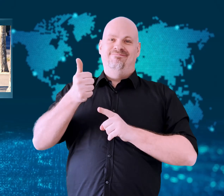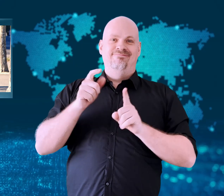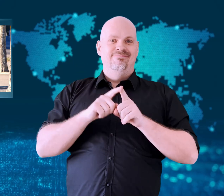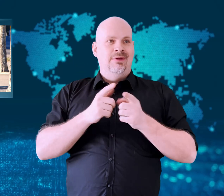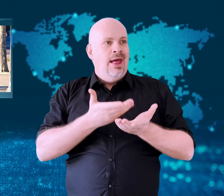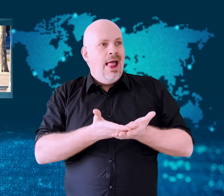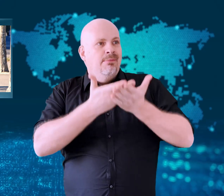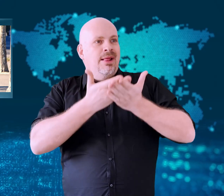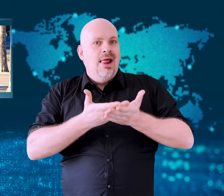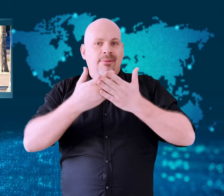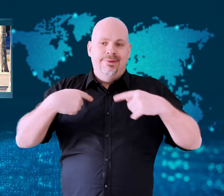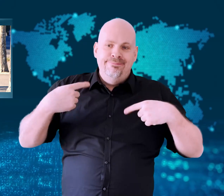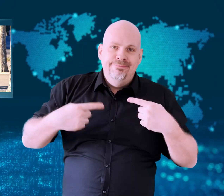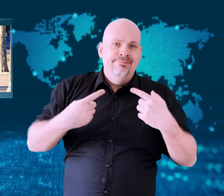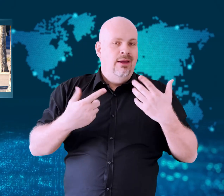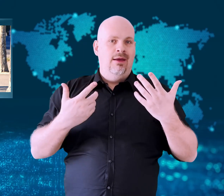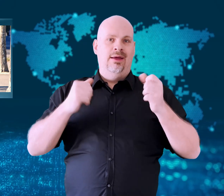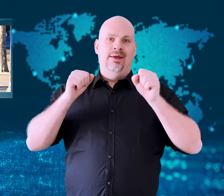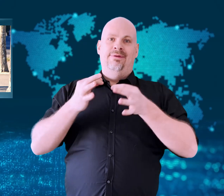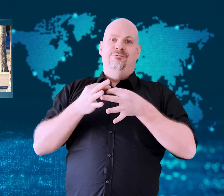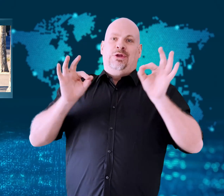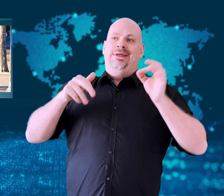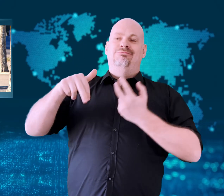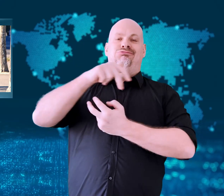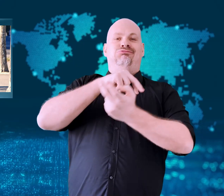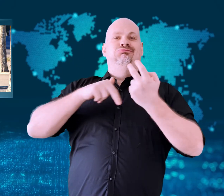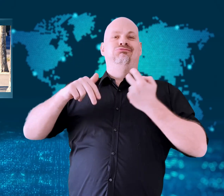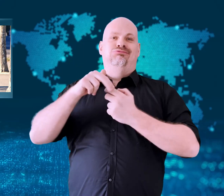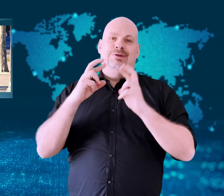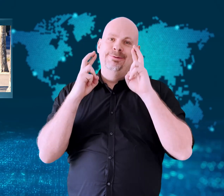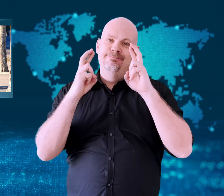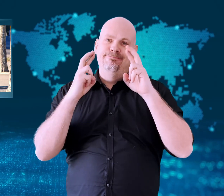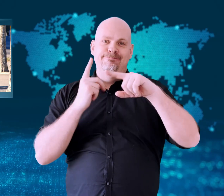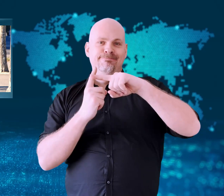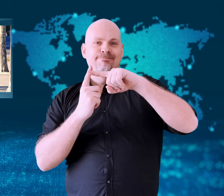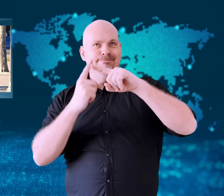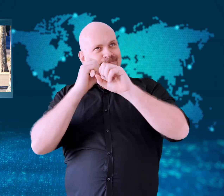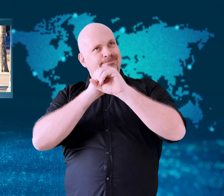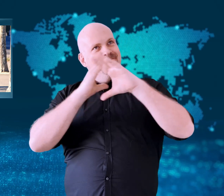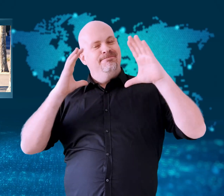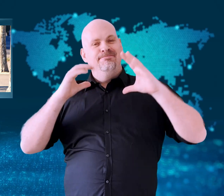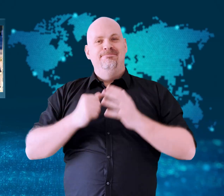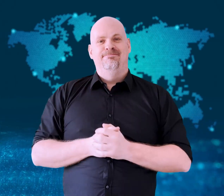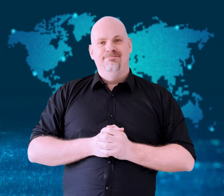help paralyzed people gain more independence.